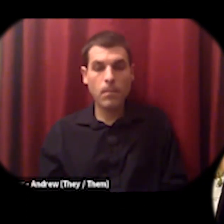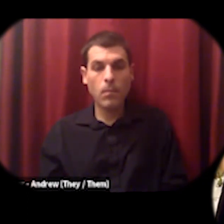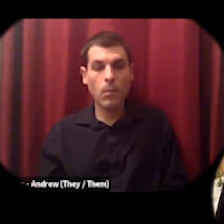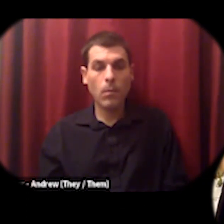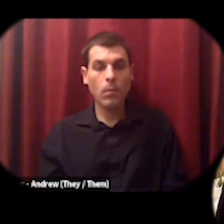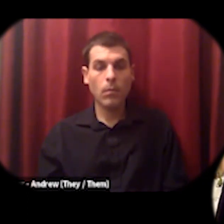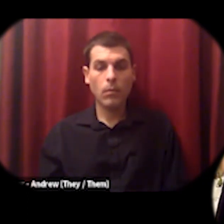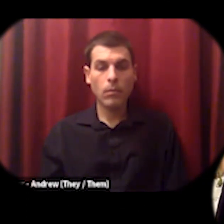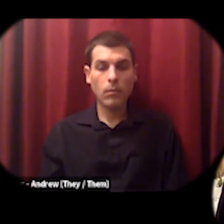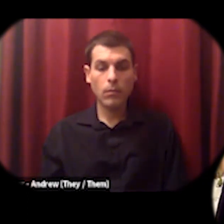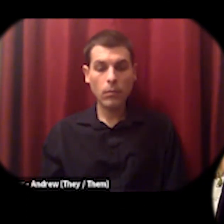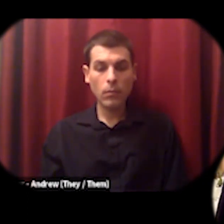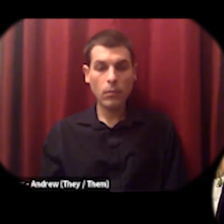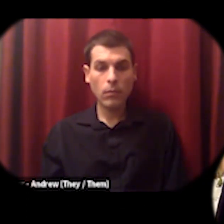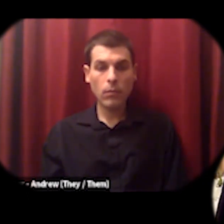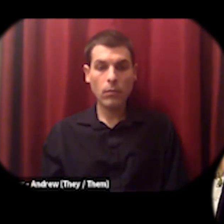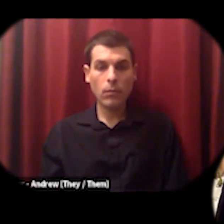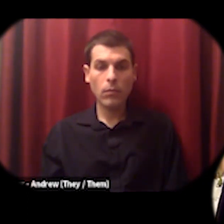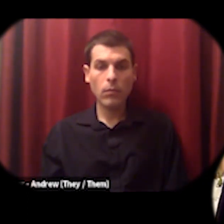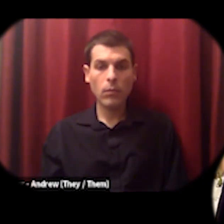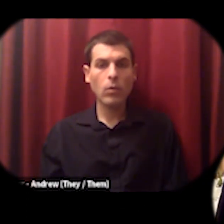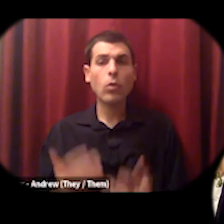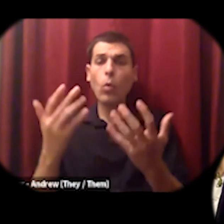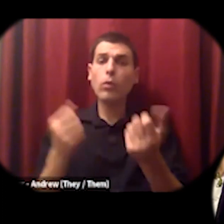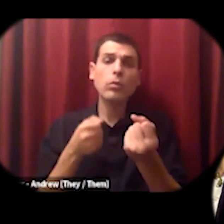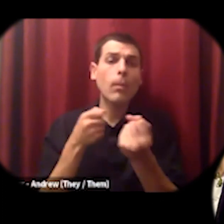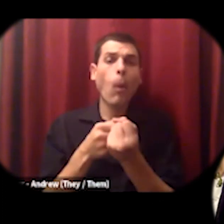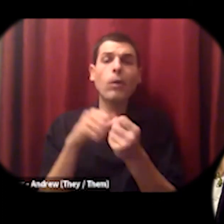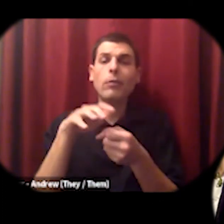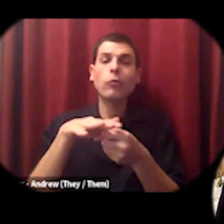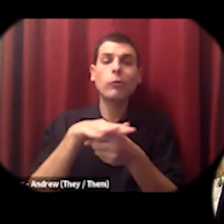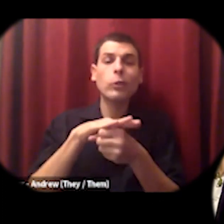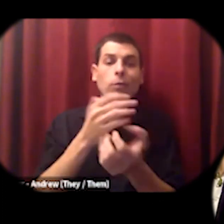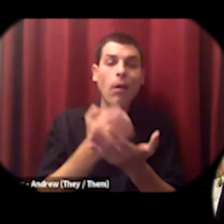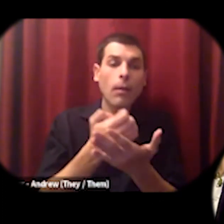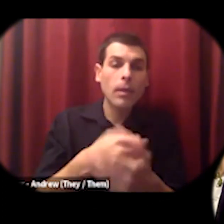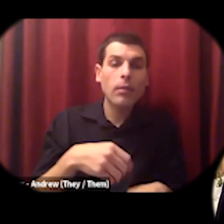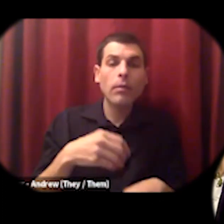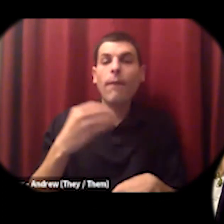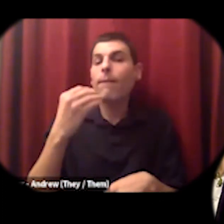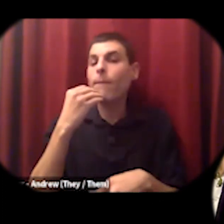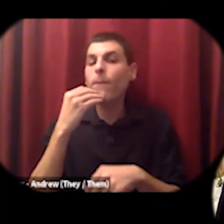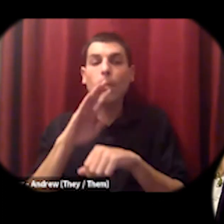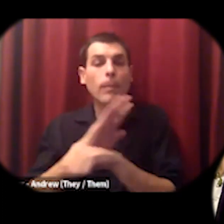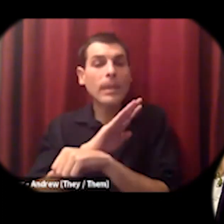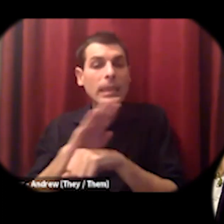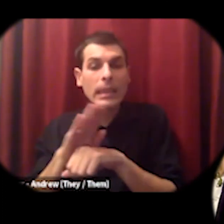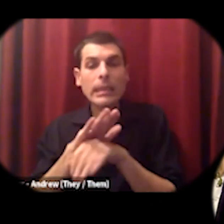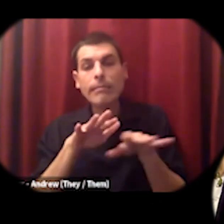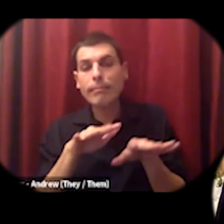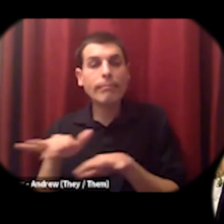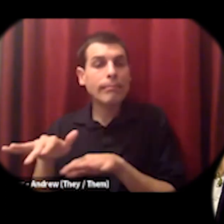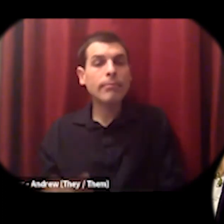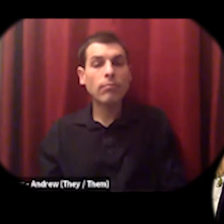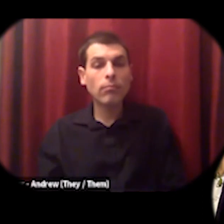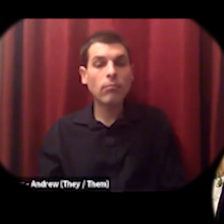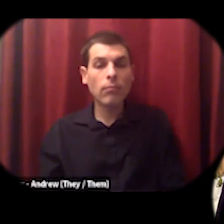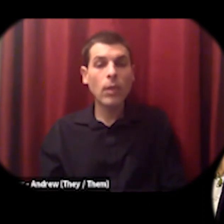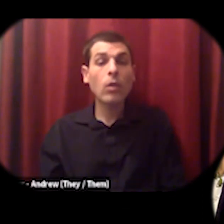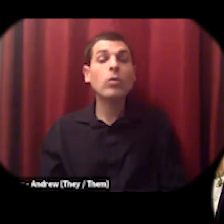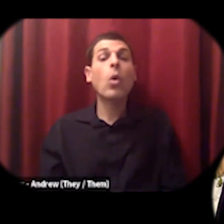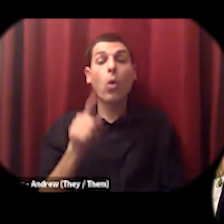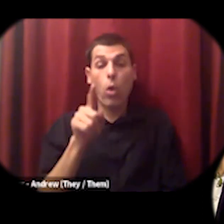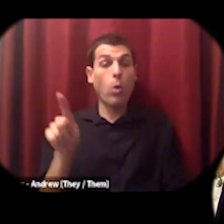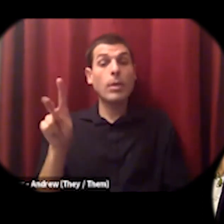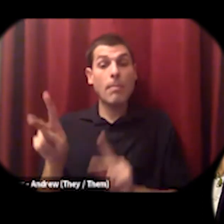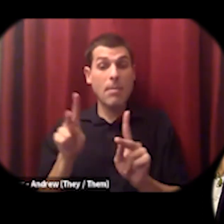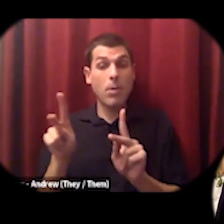regional economies and food businesses these are for folks who make investments who don't want